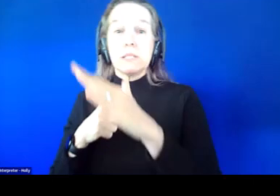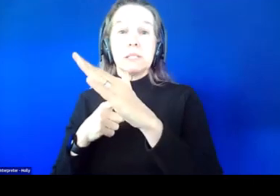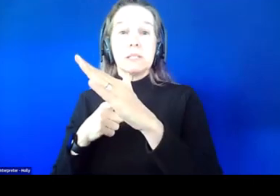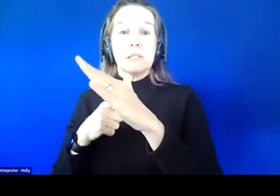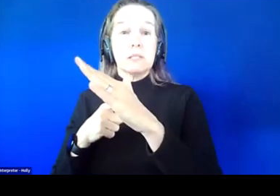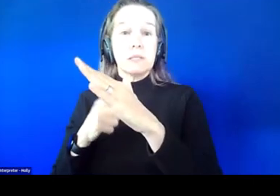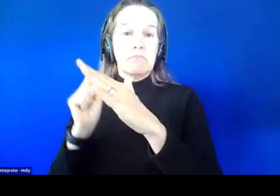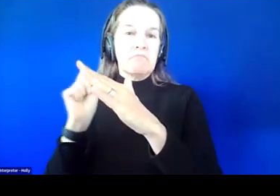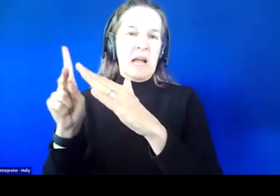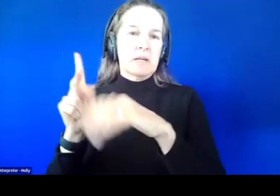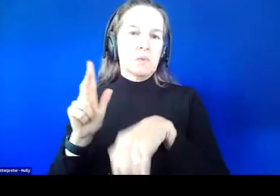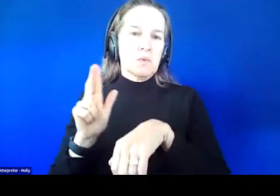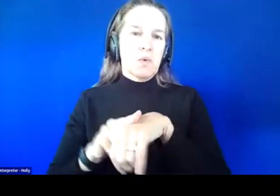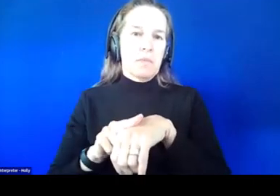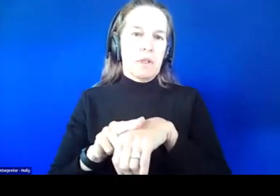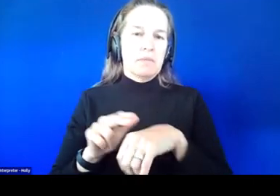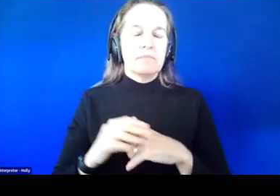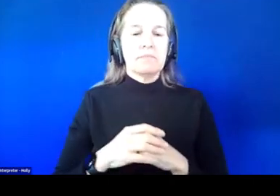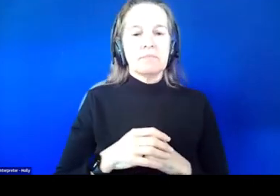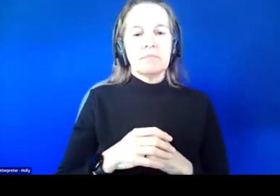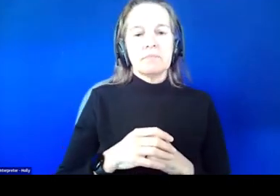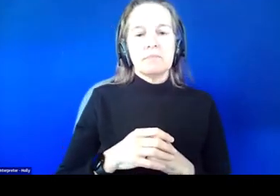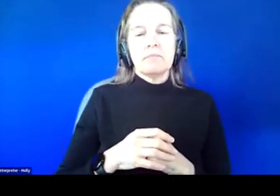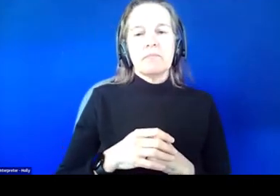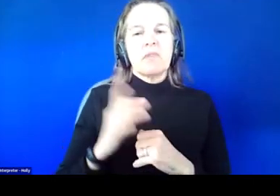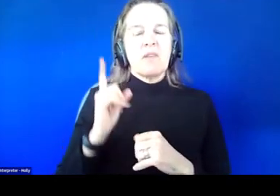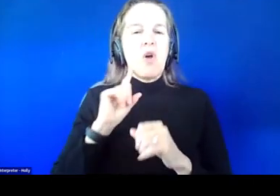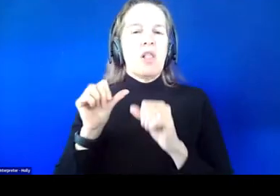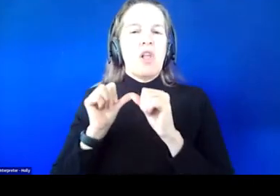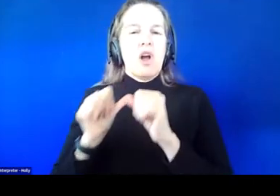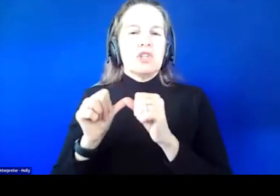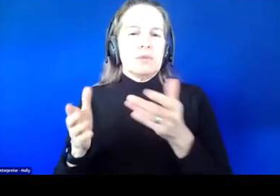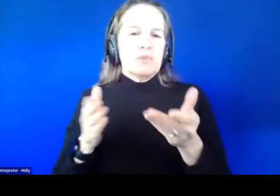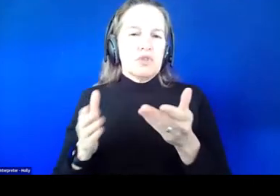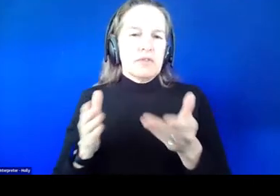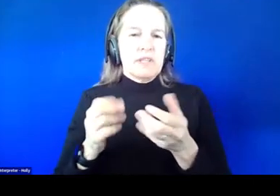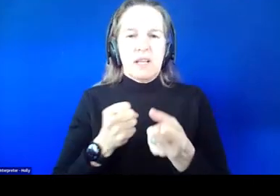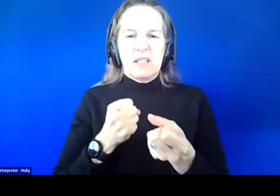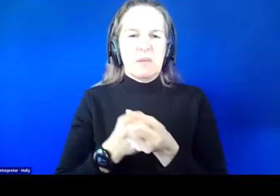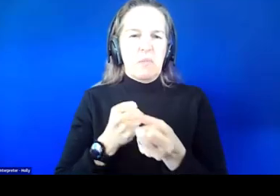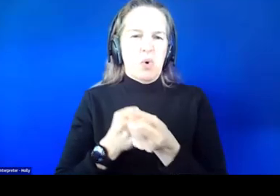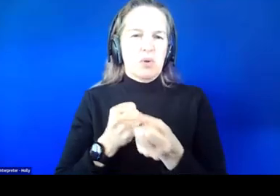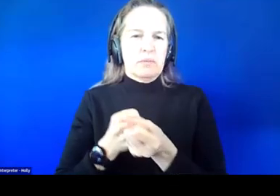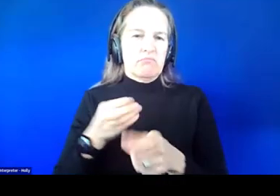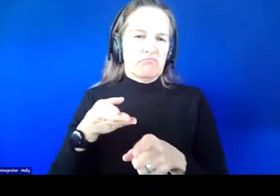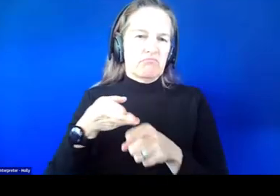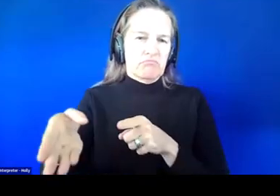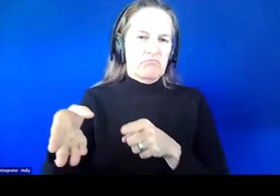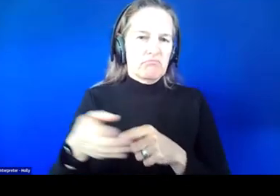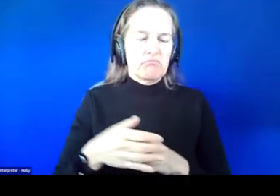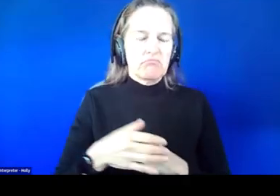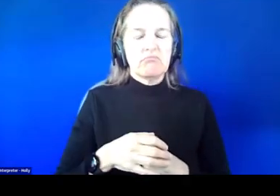in the long-term services and supports space. With that being said,